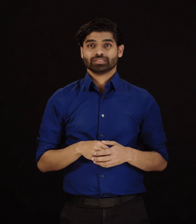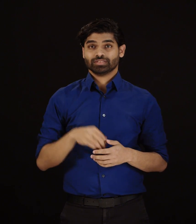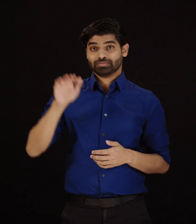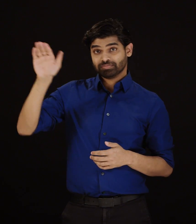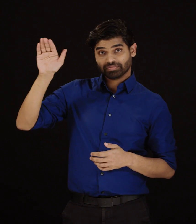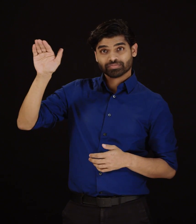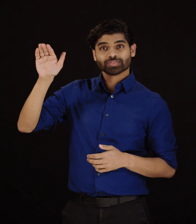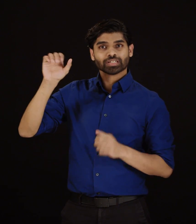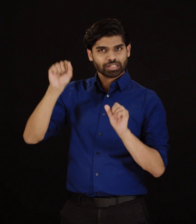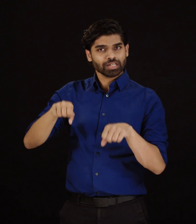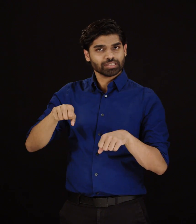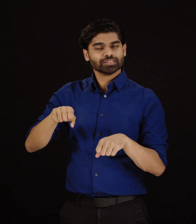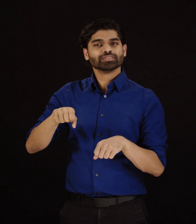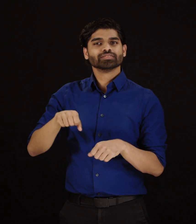or Word format.